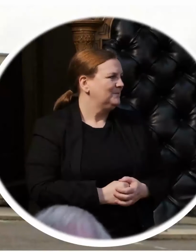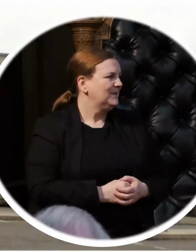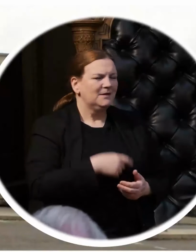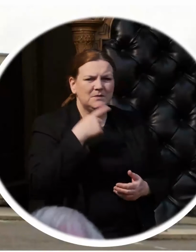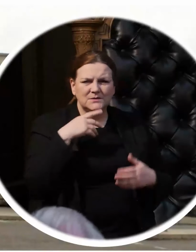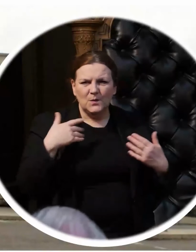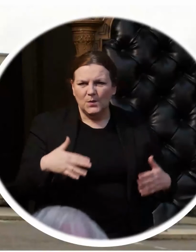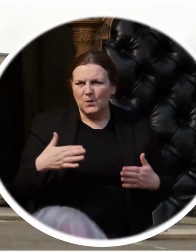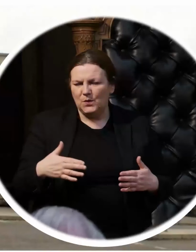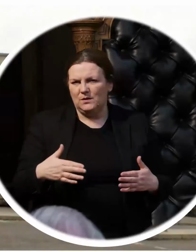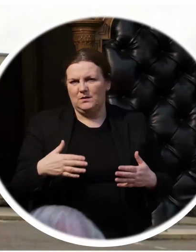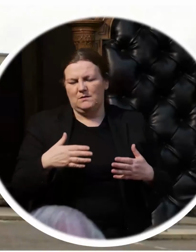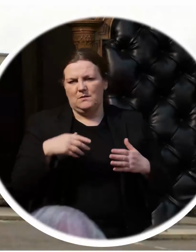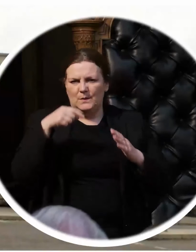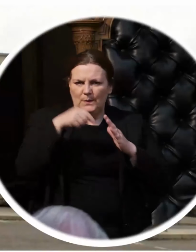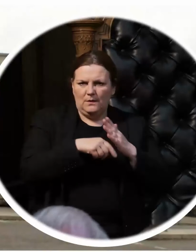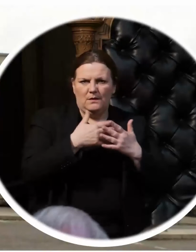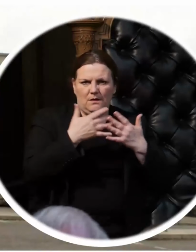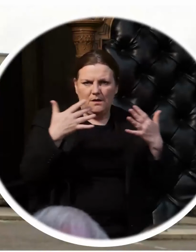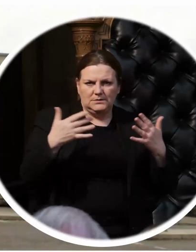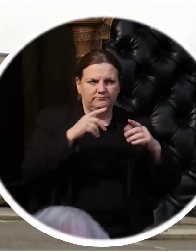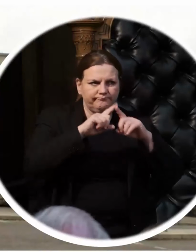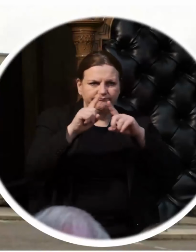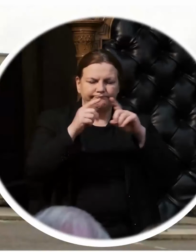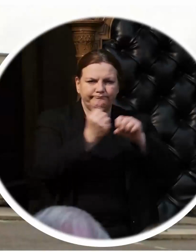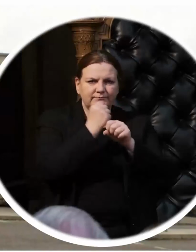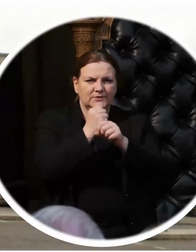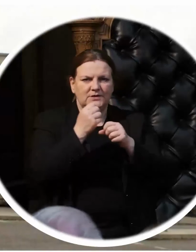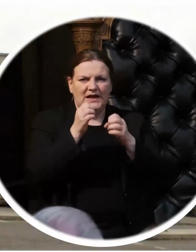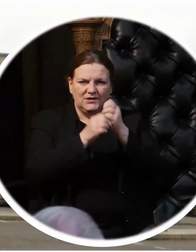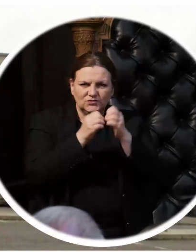engineer and he was always toying around with different inventions and he invented